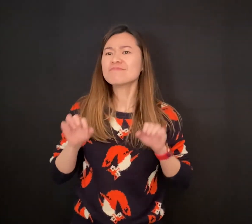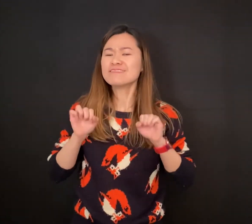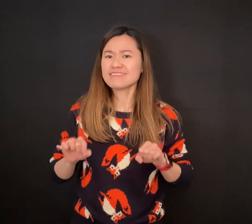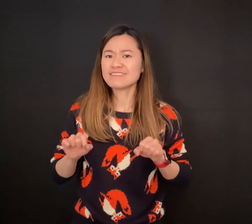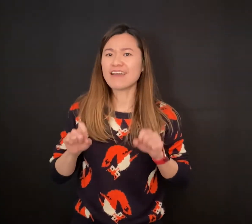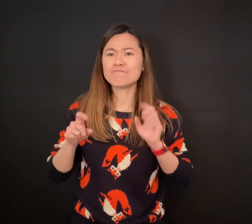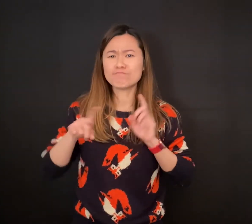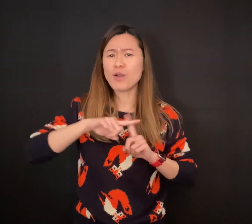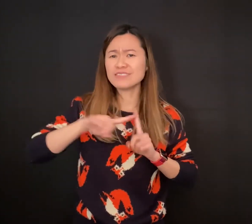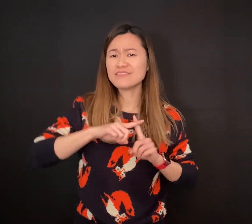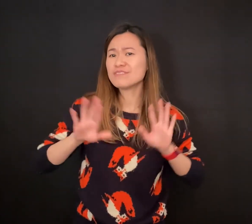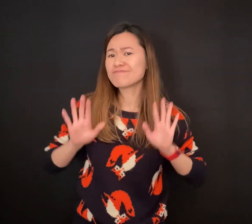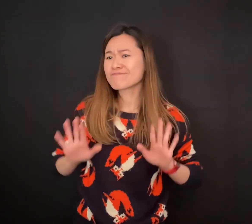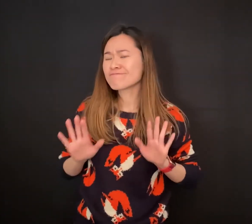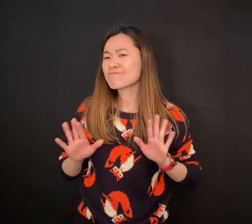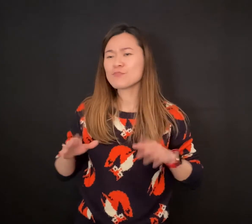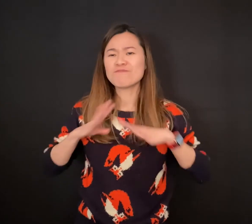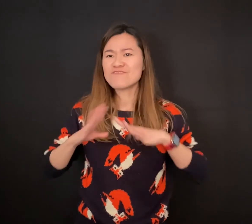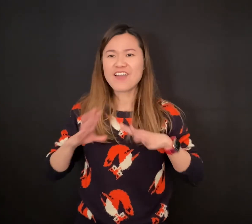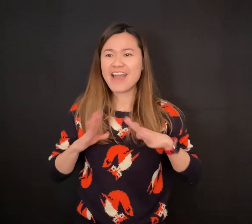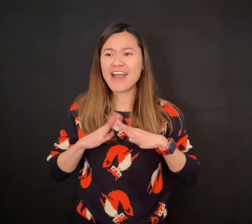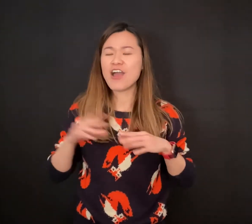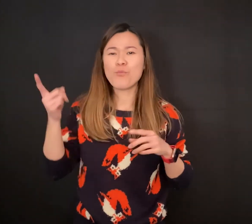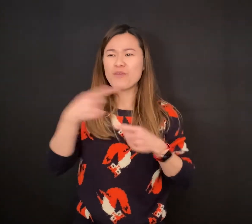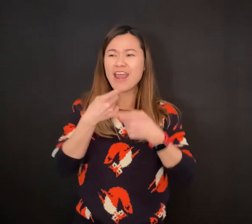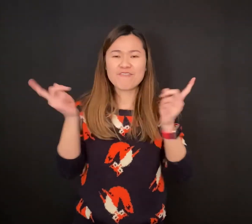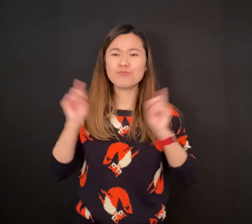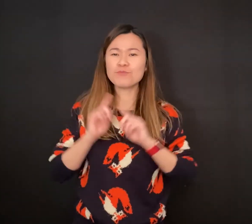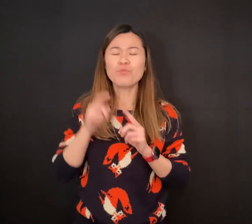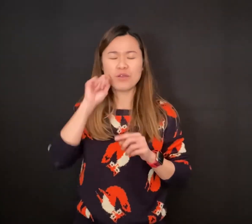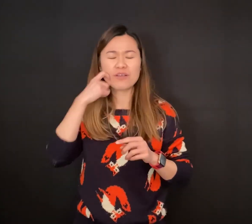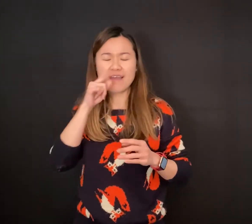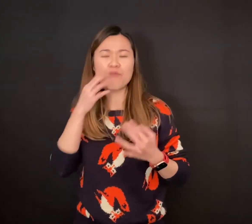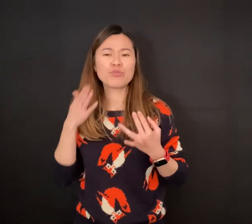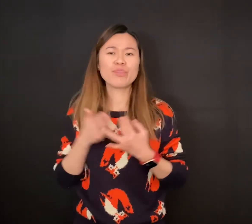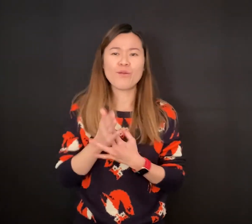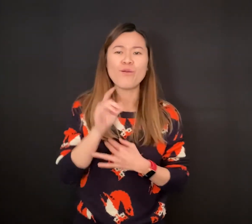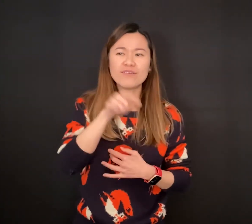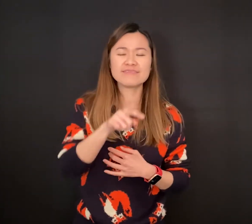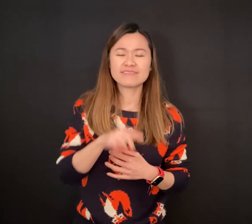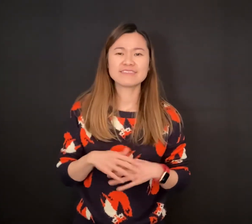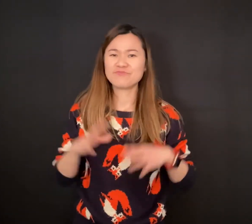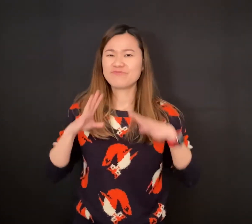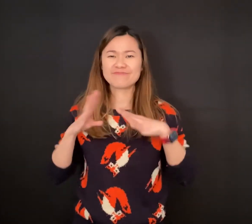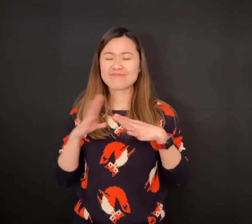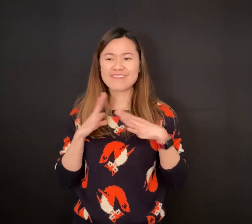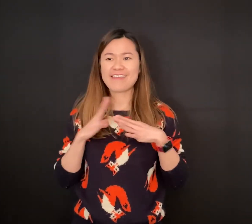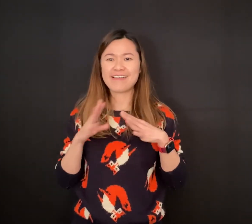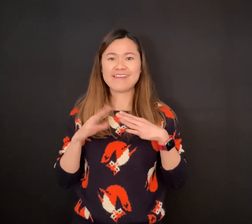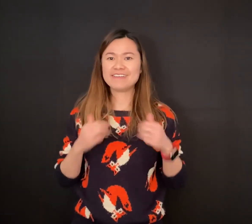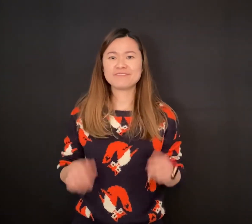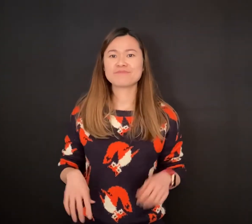Just keeping positive, we'll all be fine. We can get through this. It's fine.